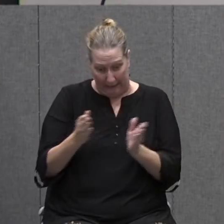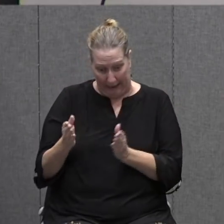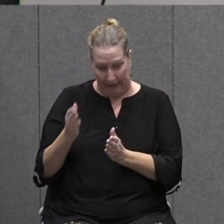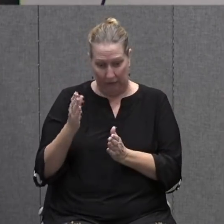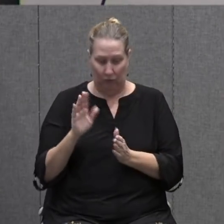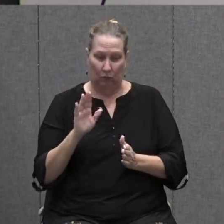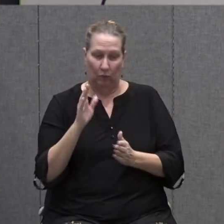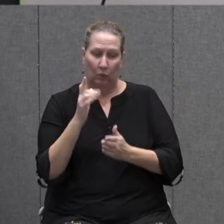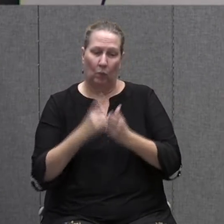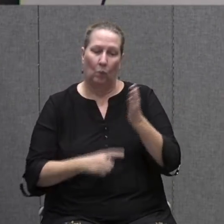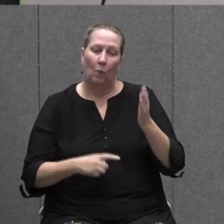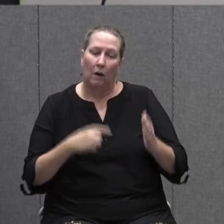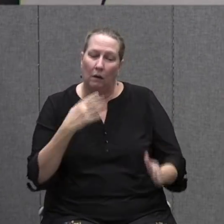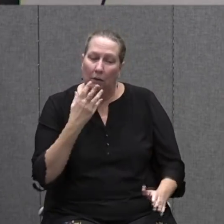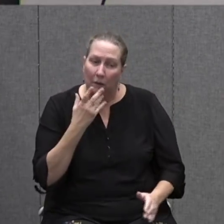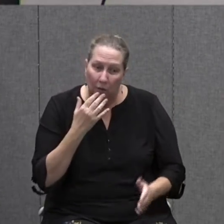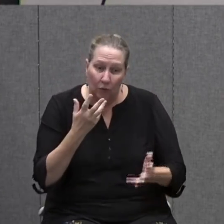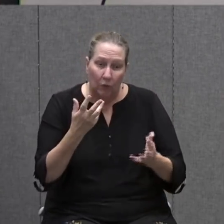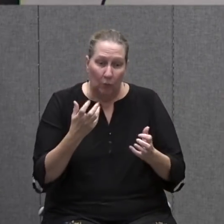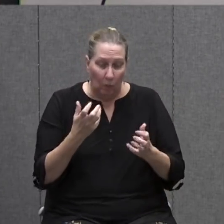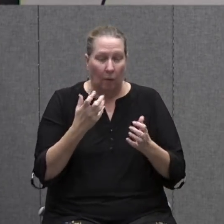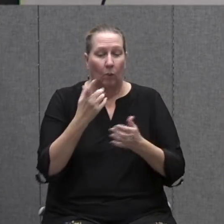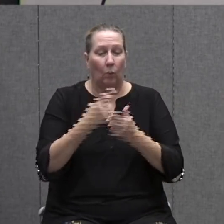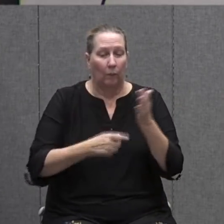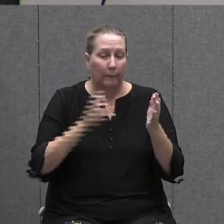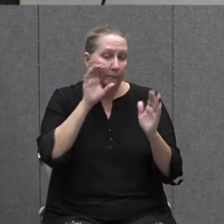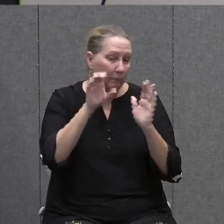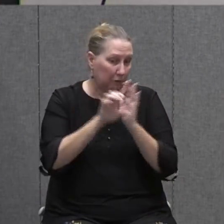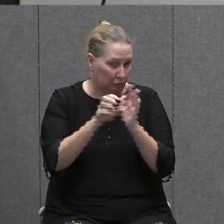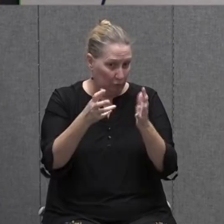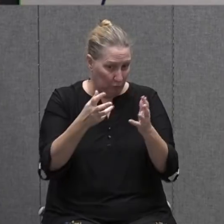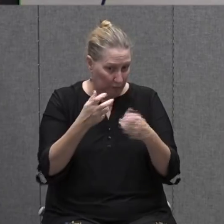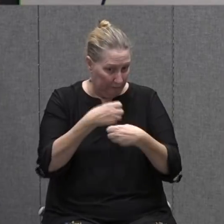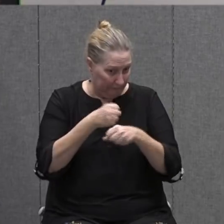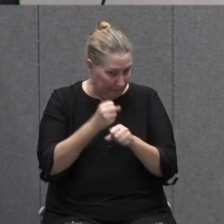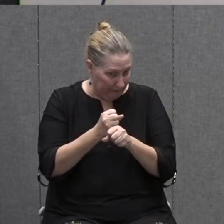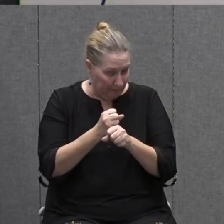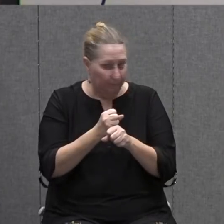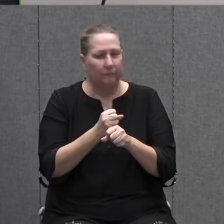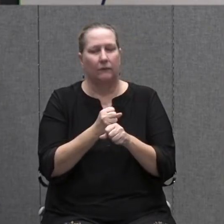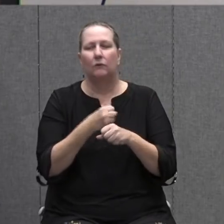what colors you want to use just to make sure that what you put down